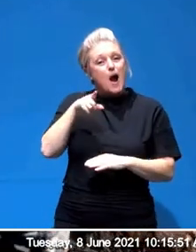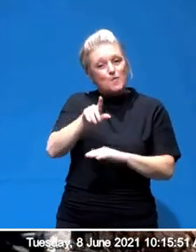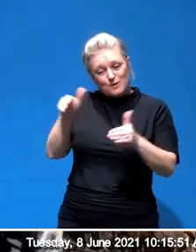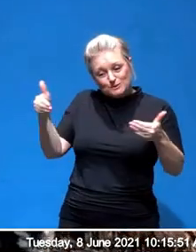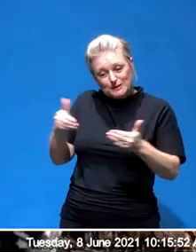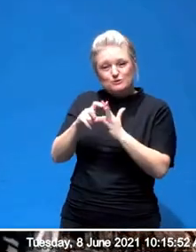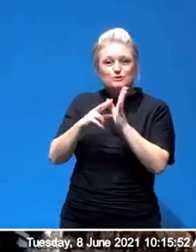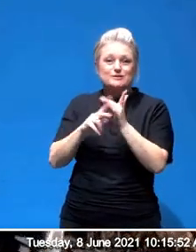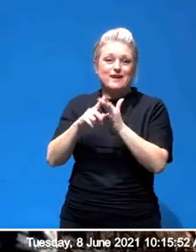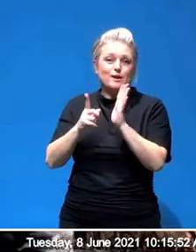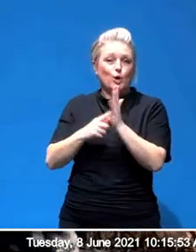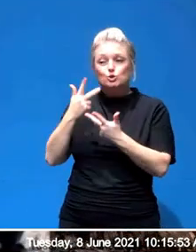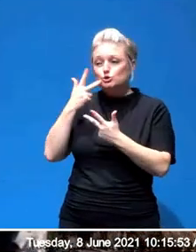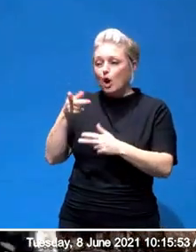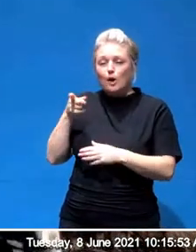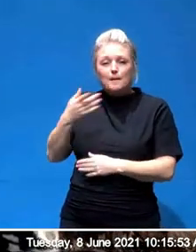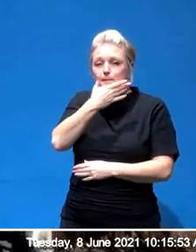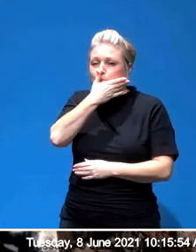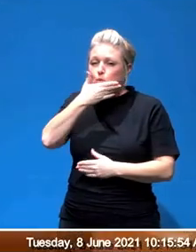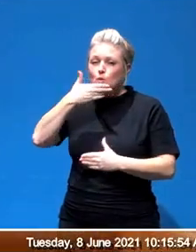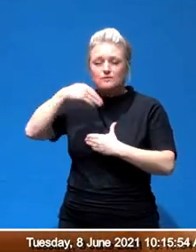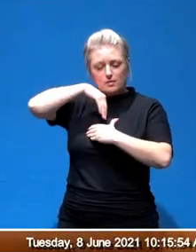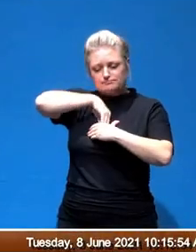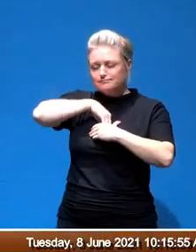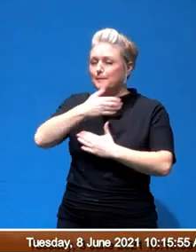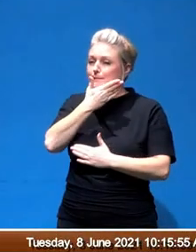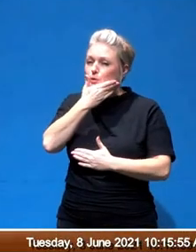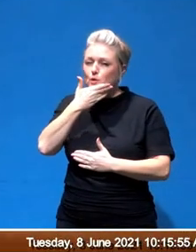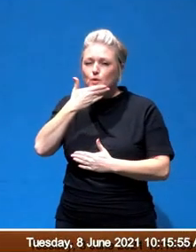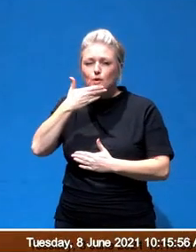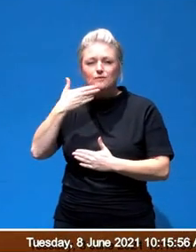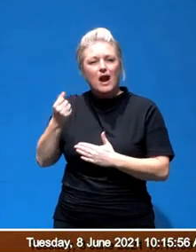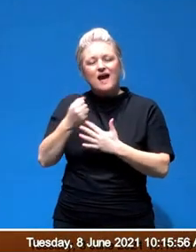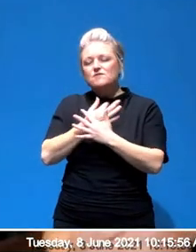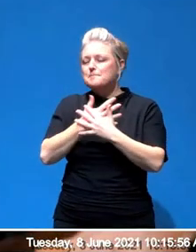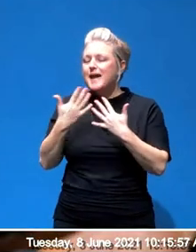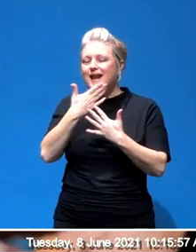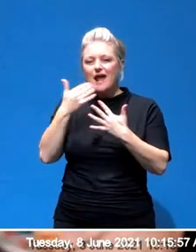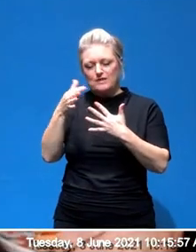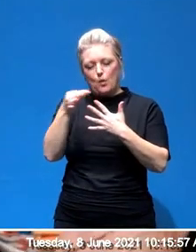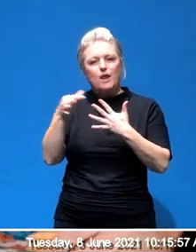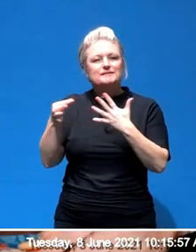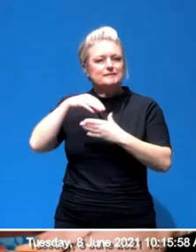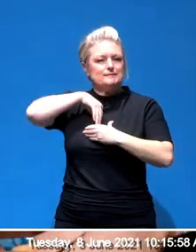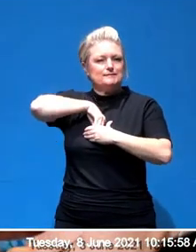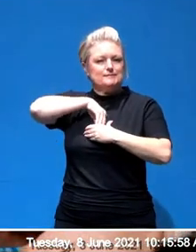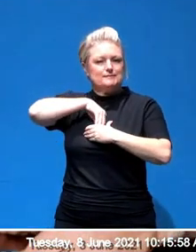beautiful side, there are so many lovely things about Daniel and it's really important that you meet him. Would Daniel like two biscuits?